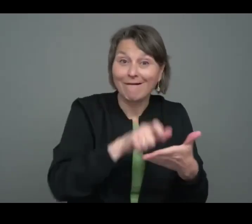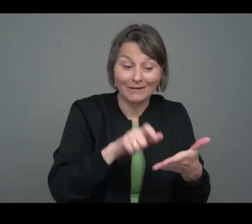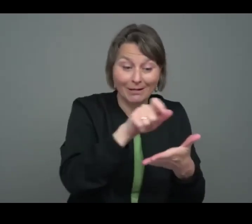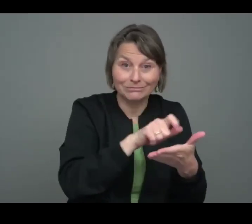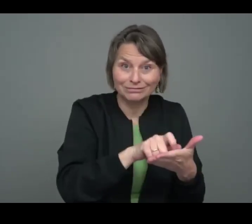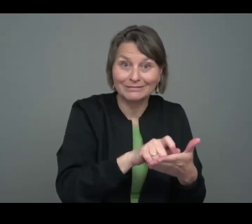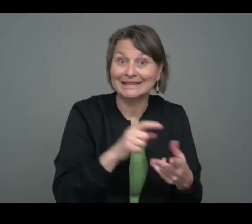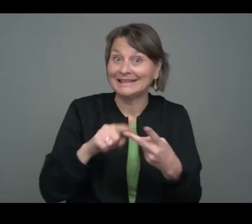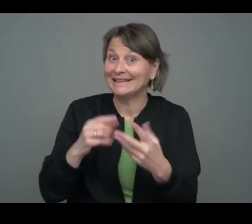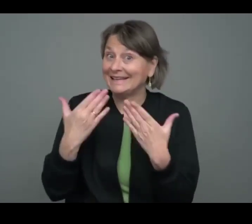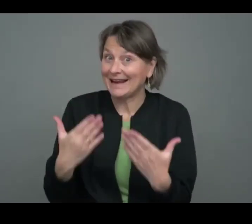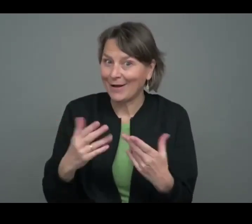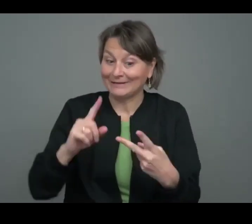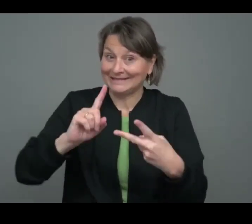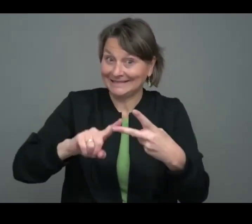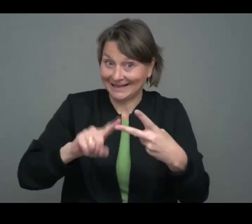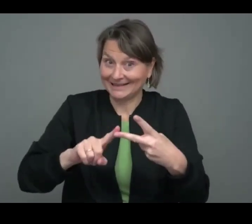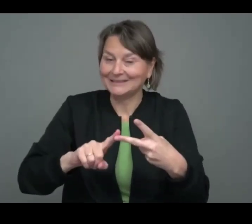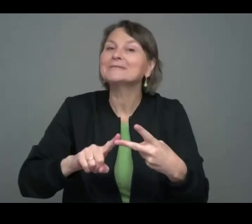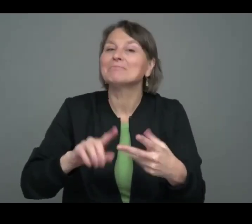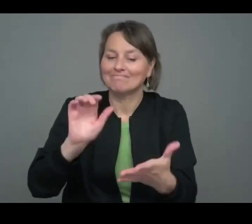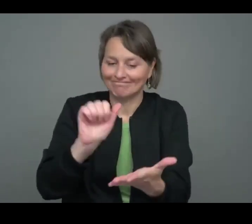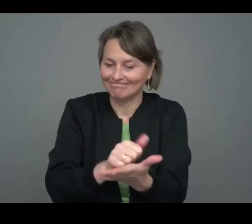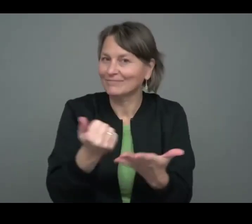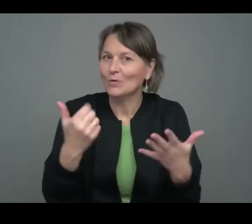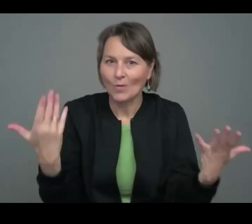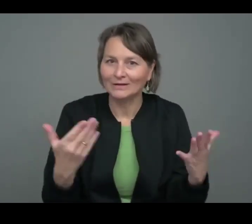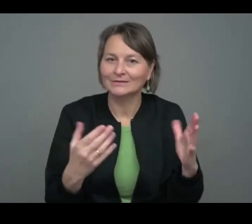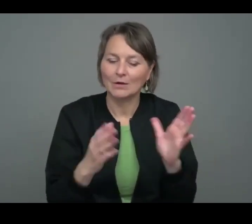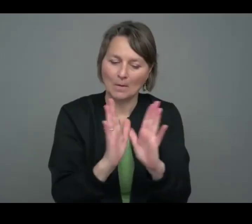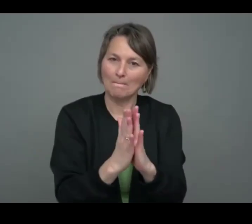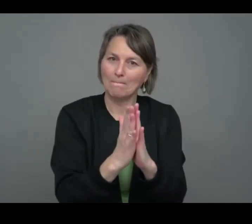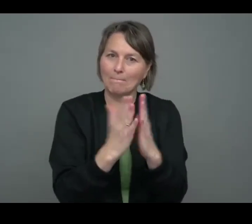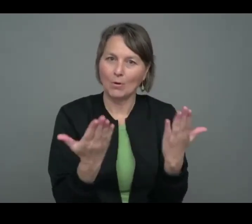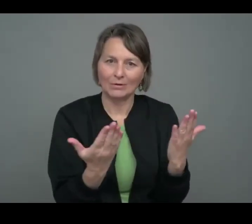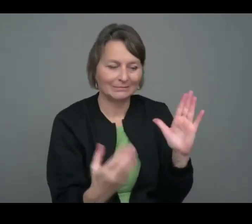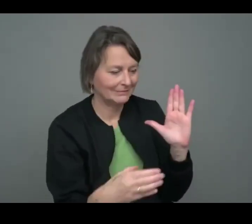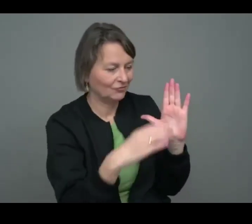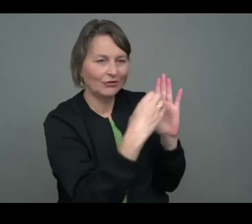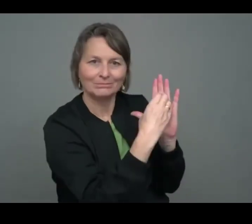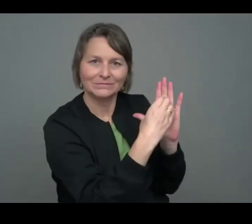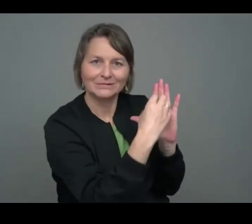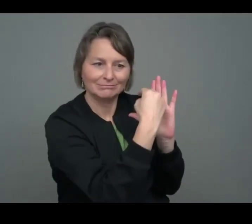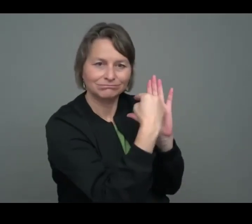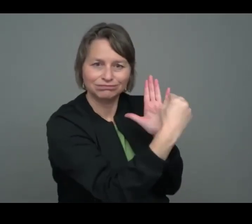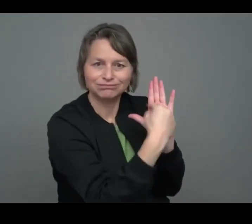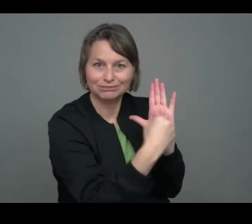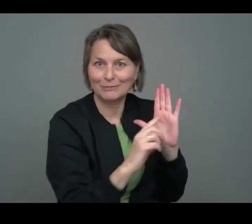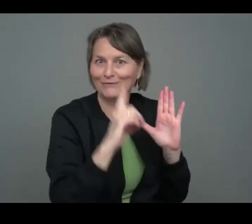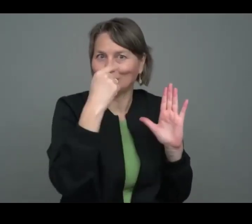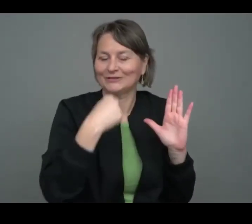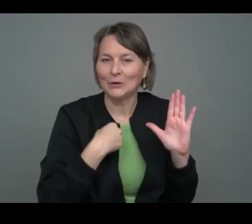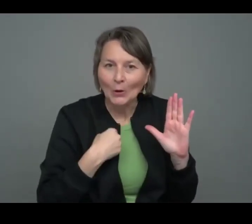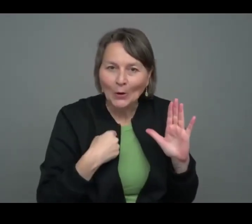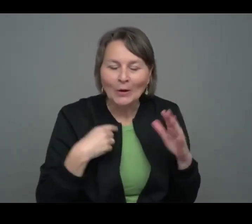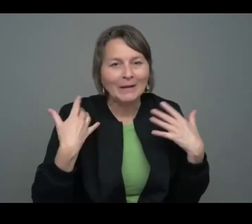So remember, my first article was written in 2005. This part you see here is from a chapter